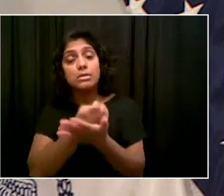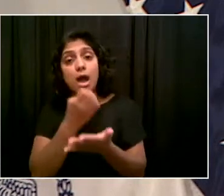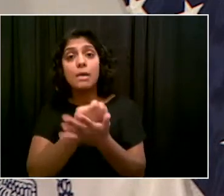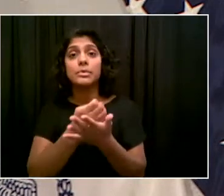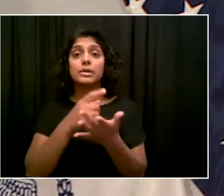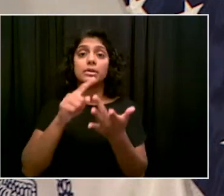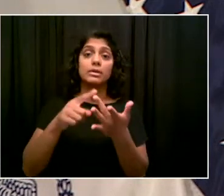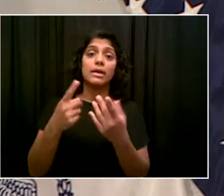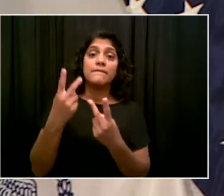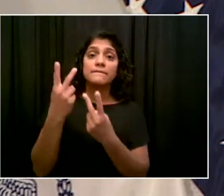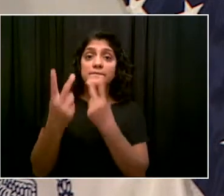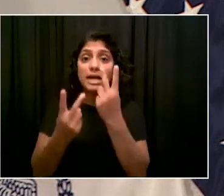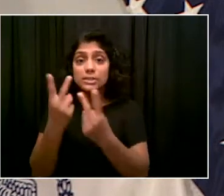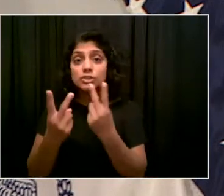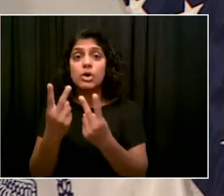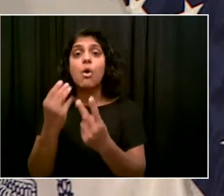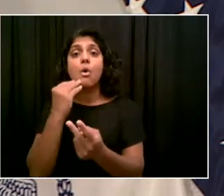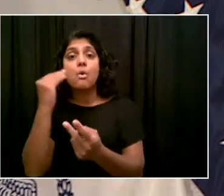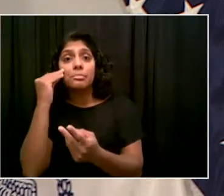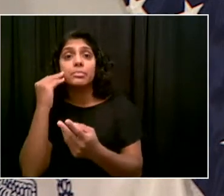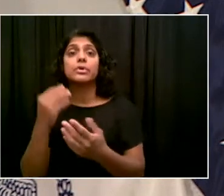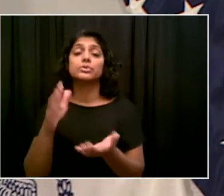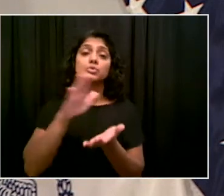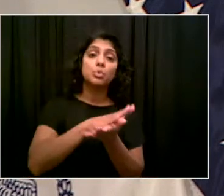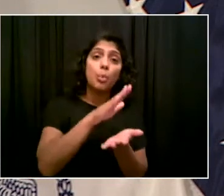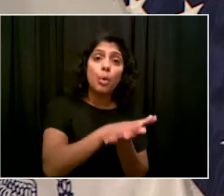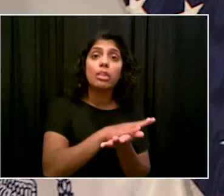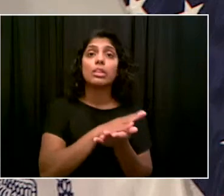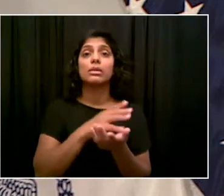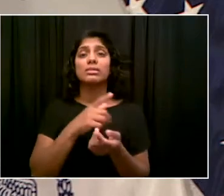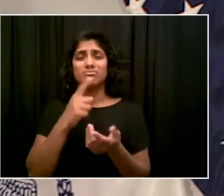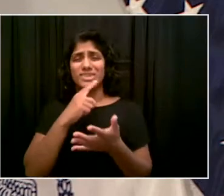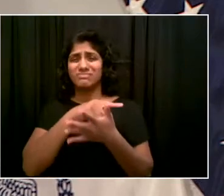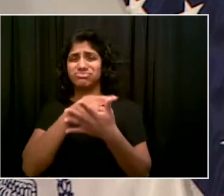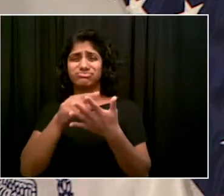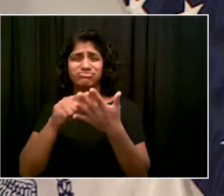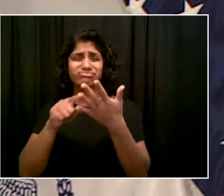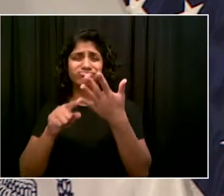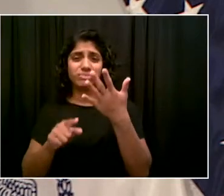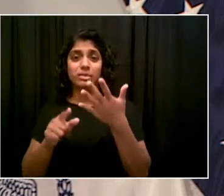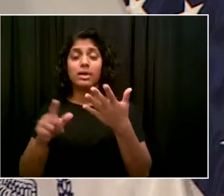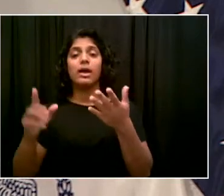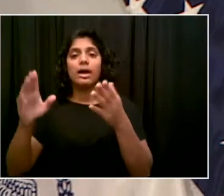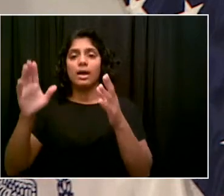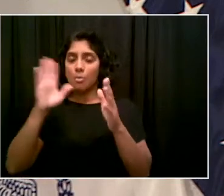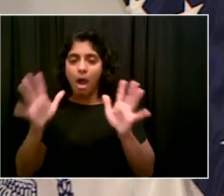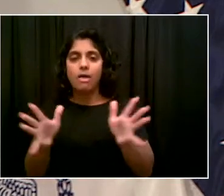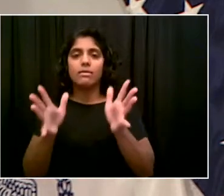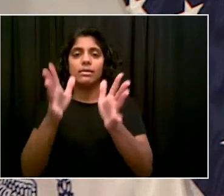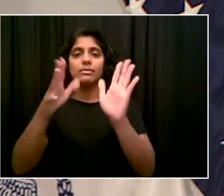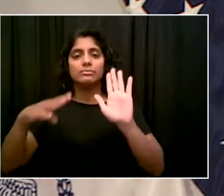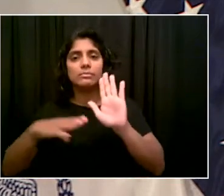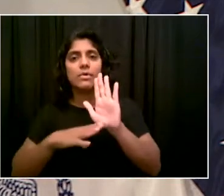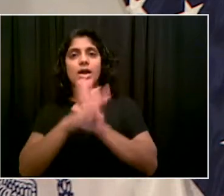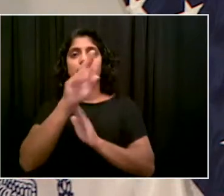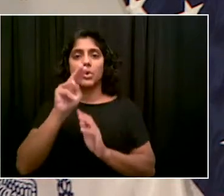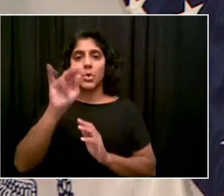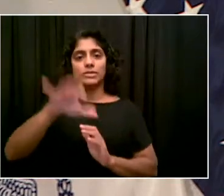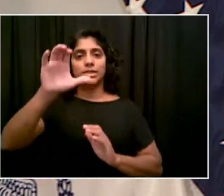HEALTHY. BRING BACK JOBS, BRING BACK ECONOMIC ACTIVITY, BRING BACK OUR SCHOOS.L